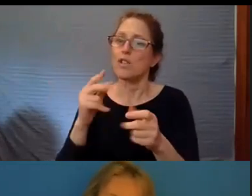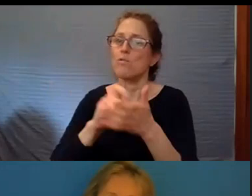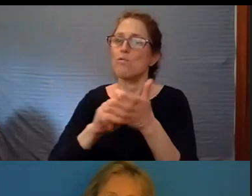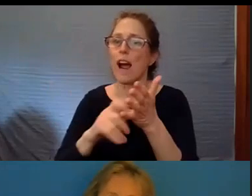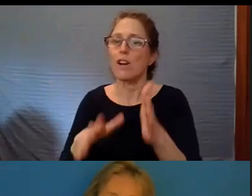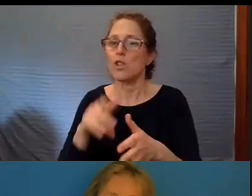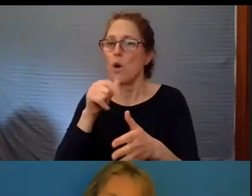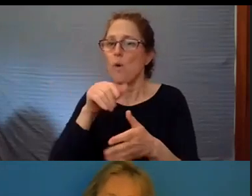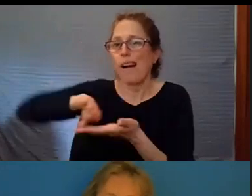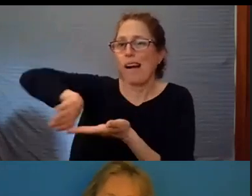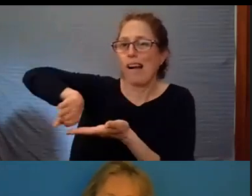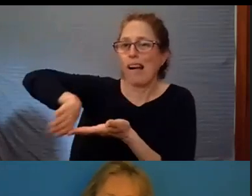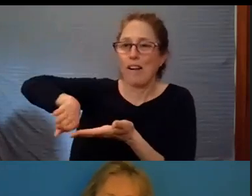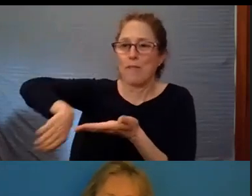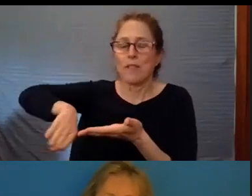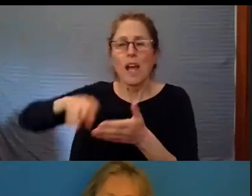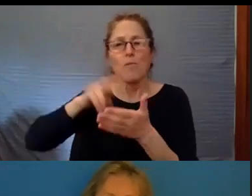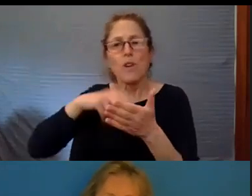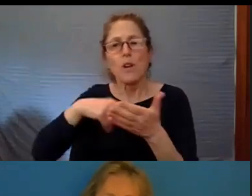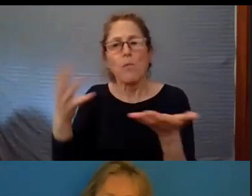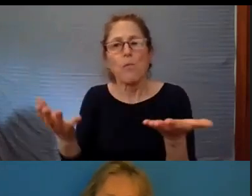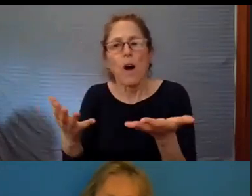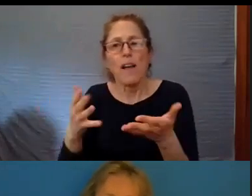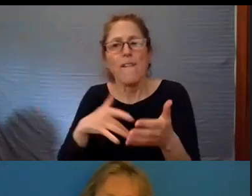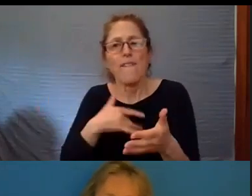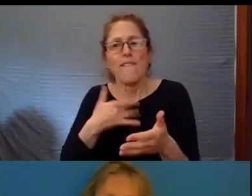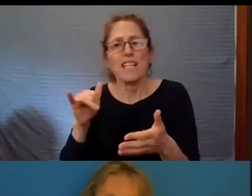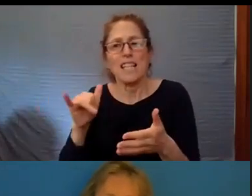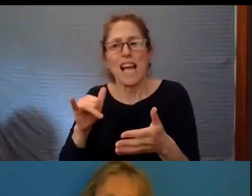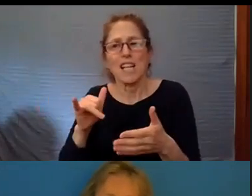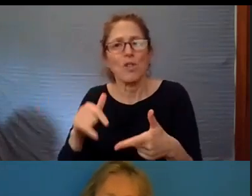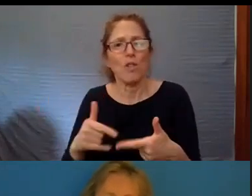what it really feels like to exist in, you know, a disabled or sick body.